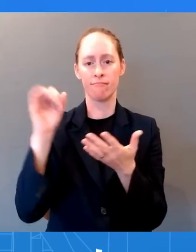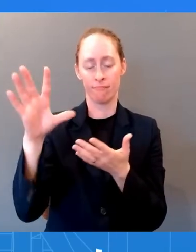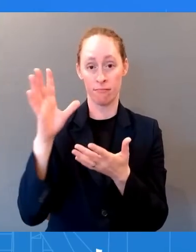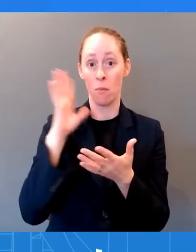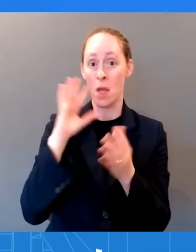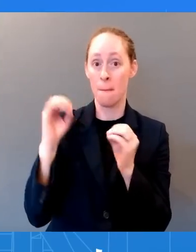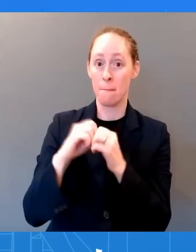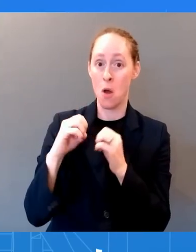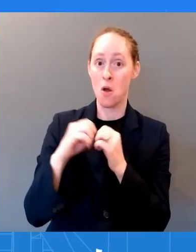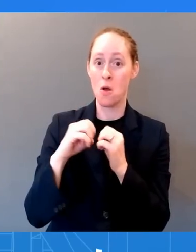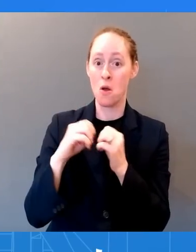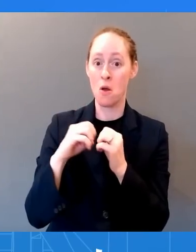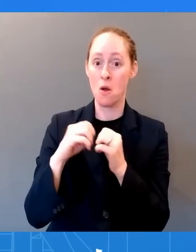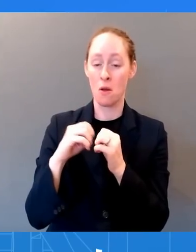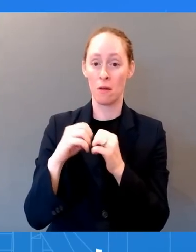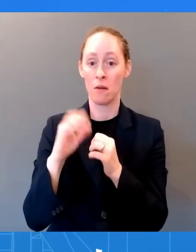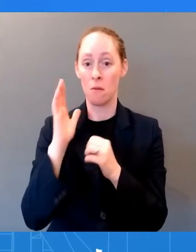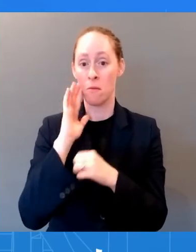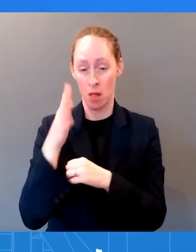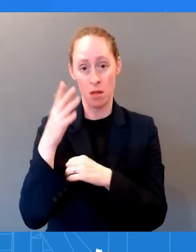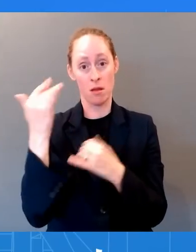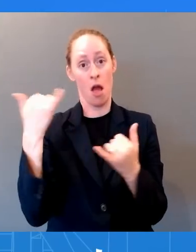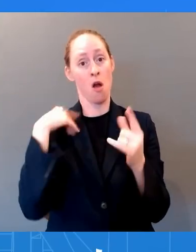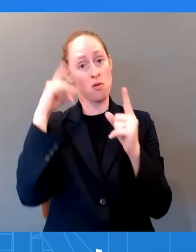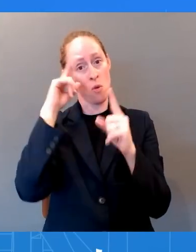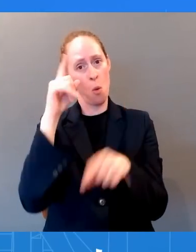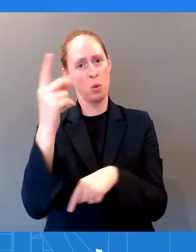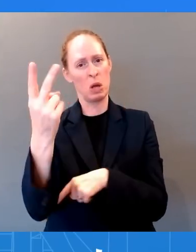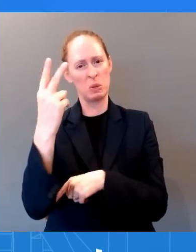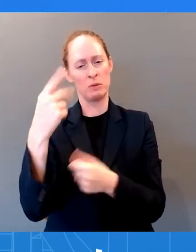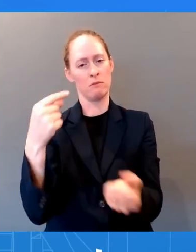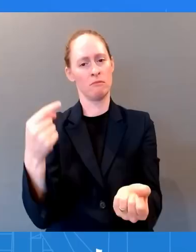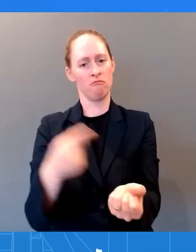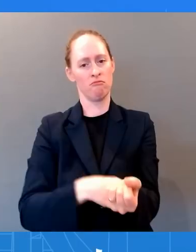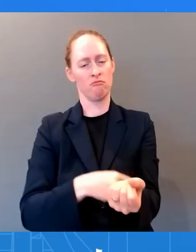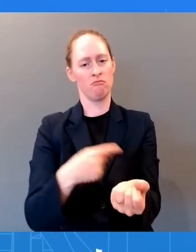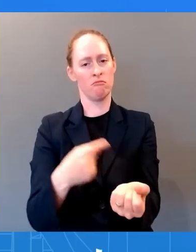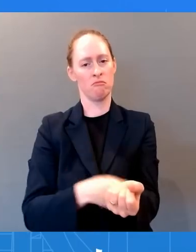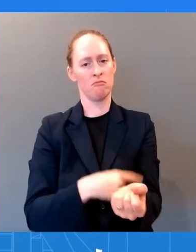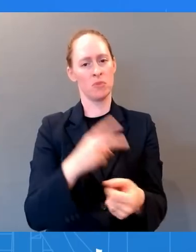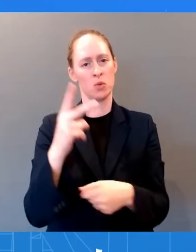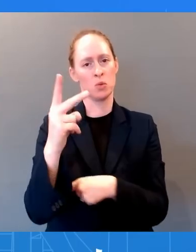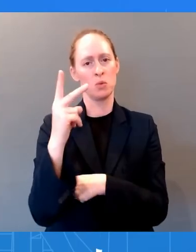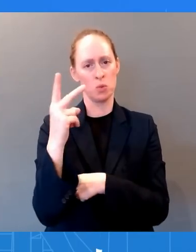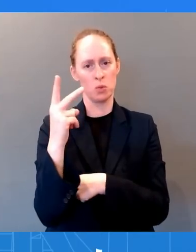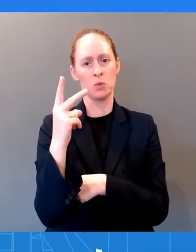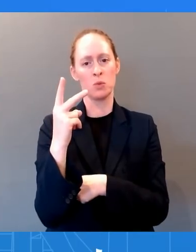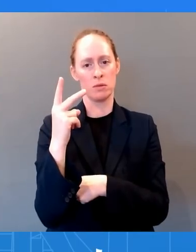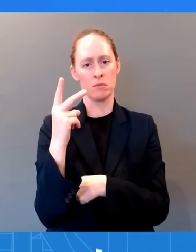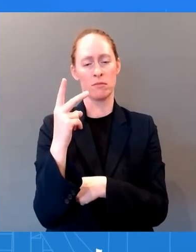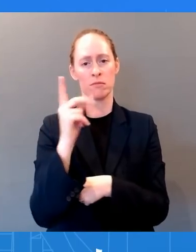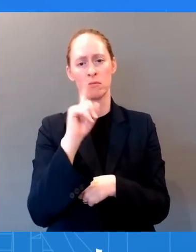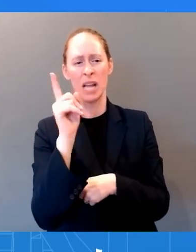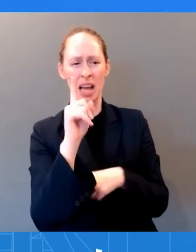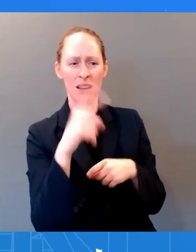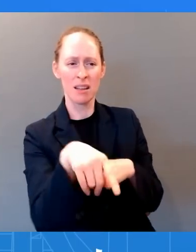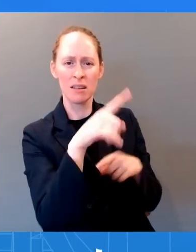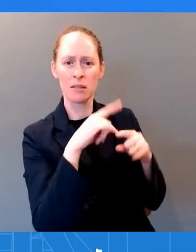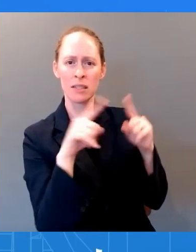to the entire high-risk population via intradermal administration. So, again, this is something that -- wanted to just lay that out,